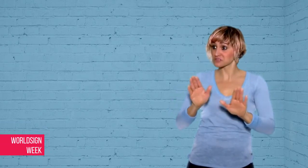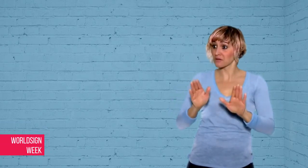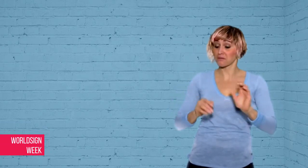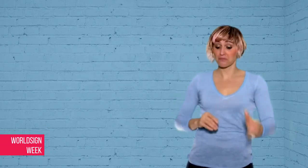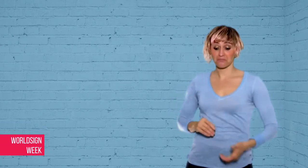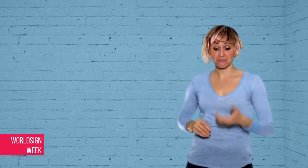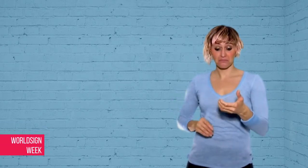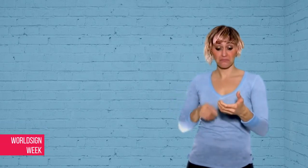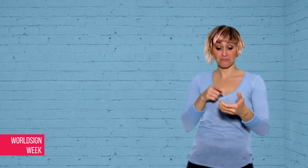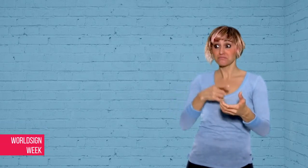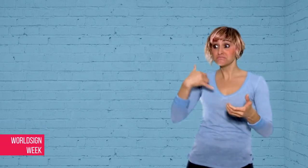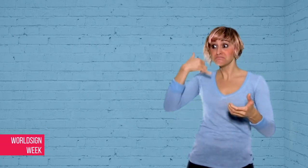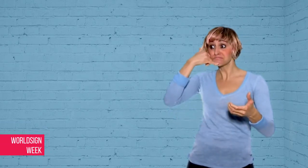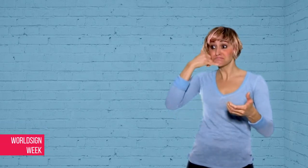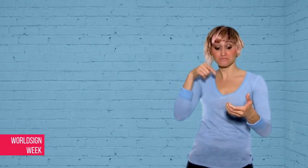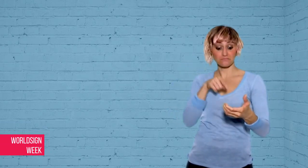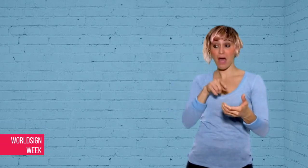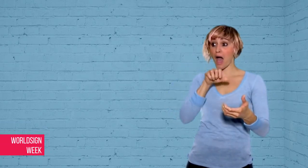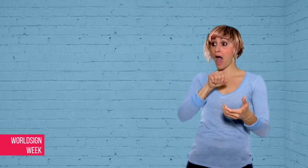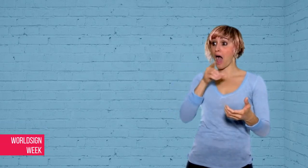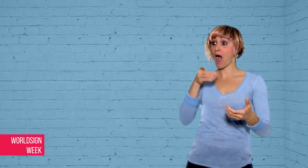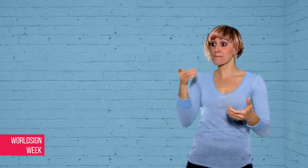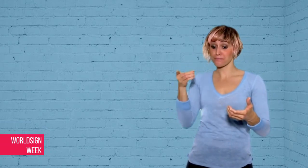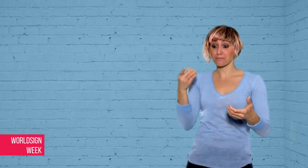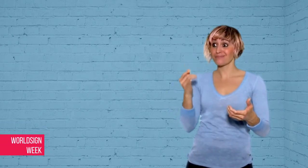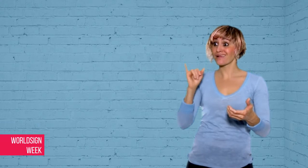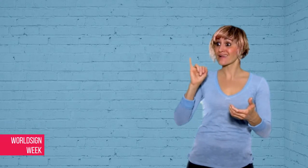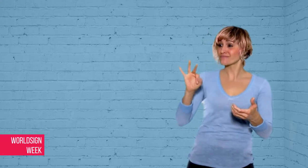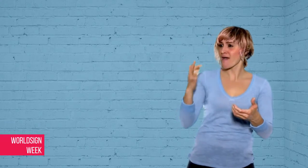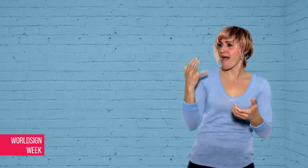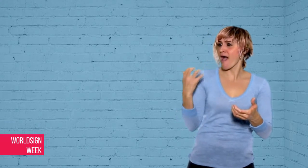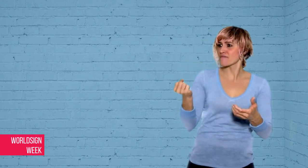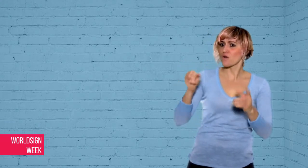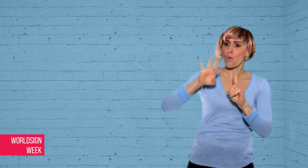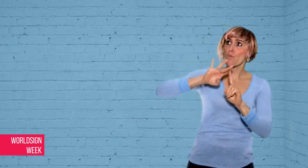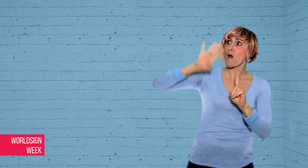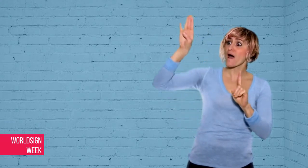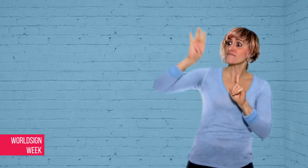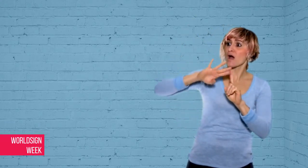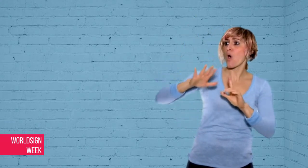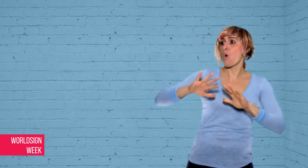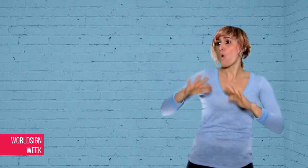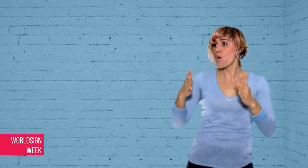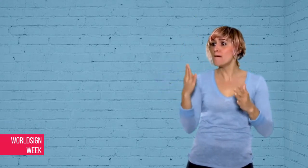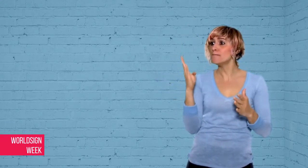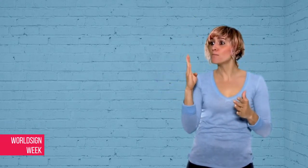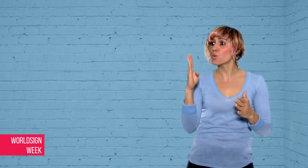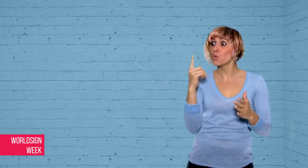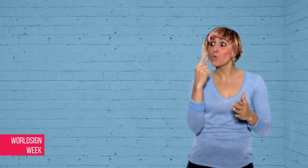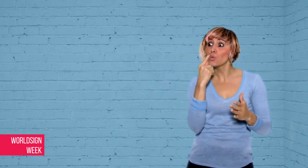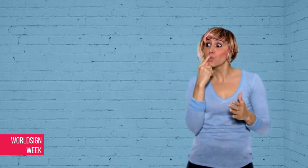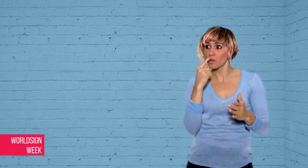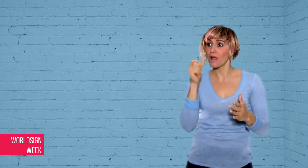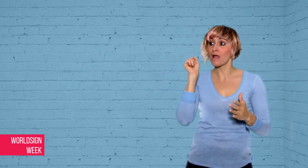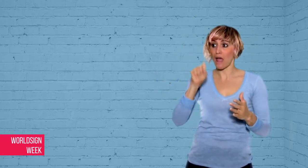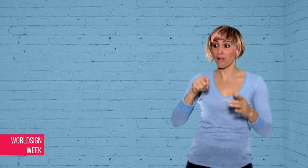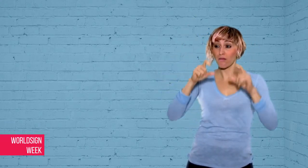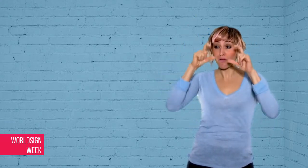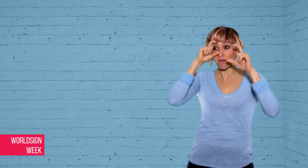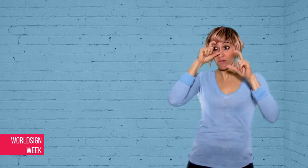Their videos will be then uploaded to the